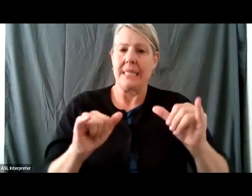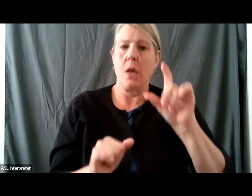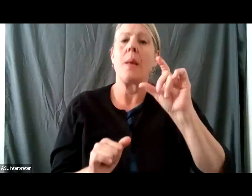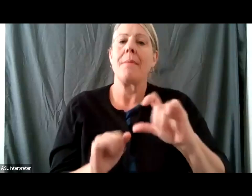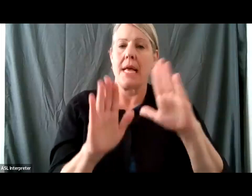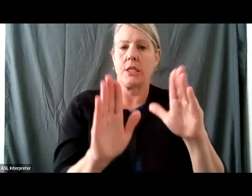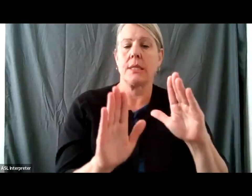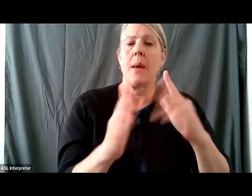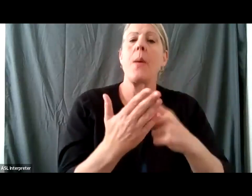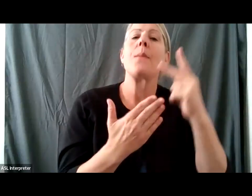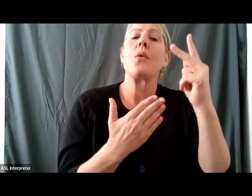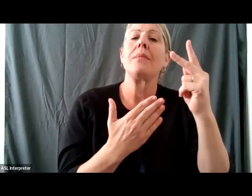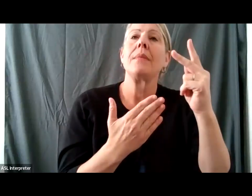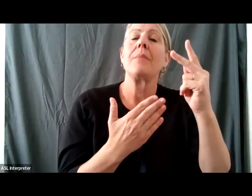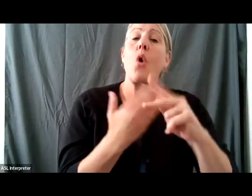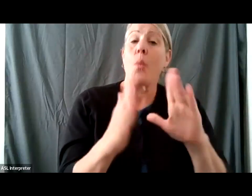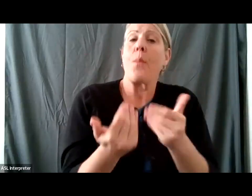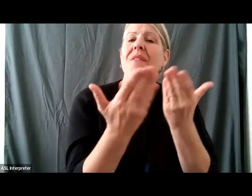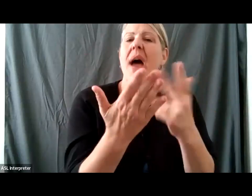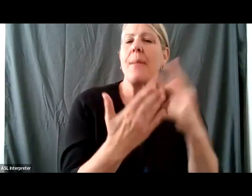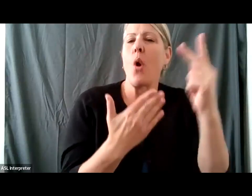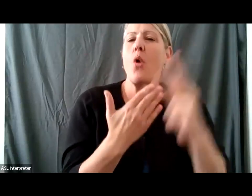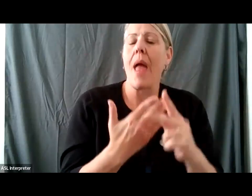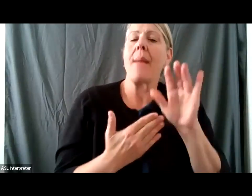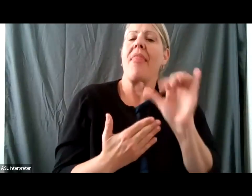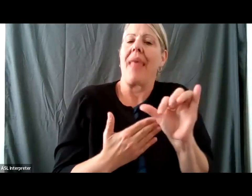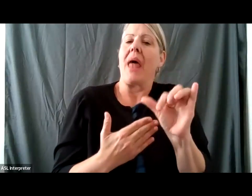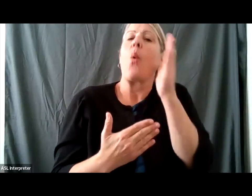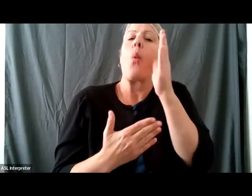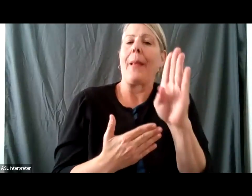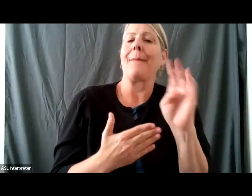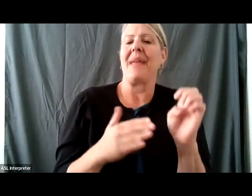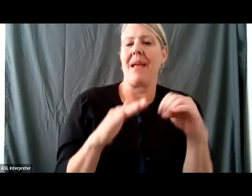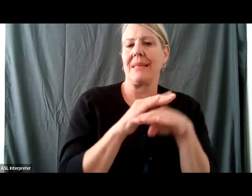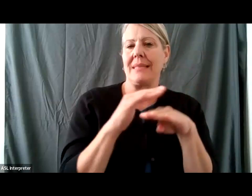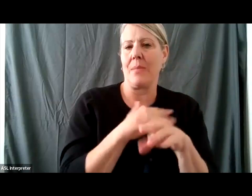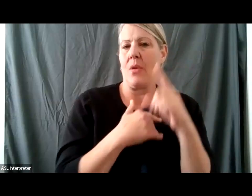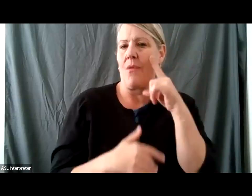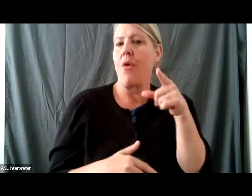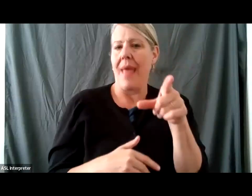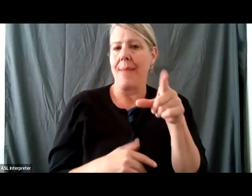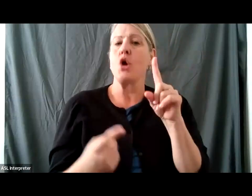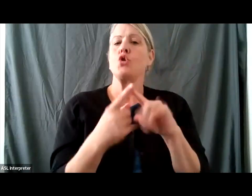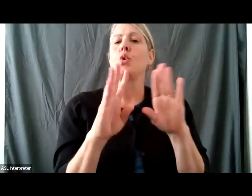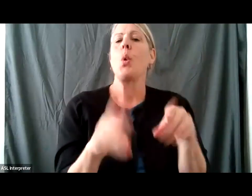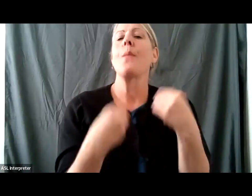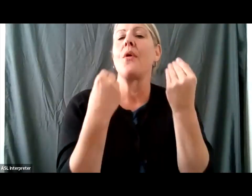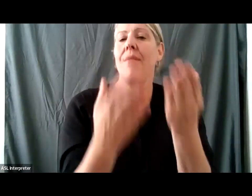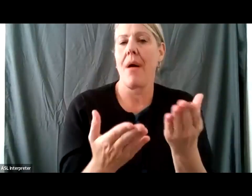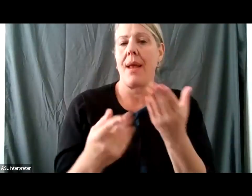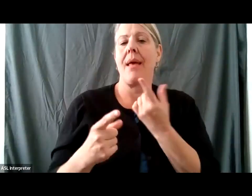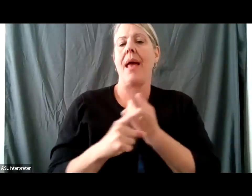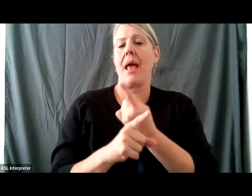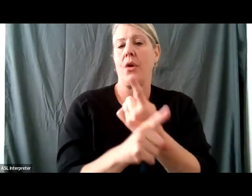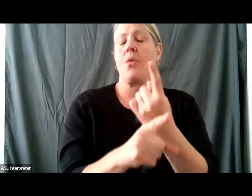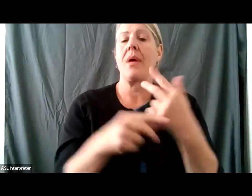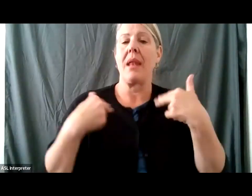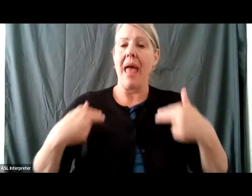program overall, which means finding some way to give the correct health care.